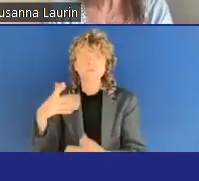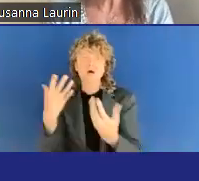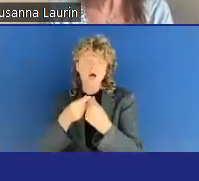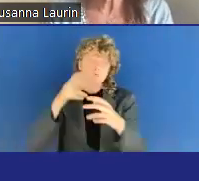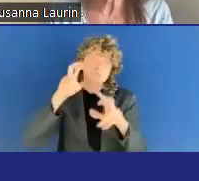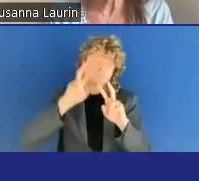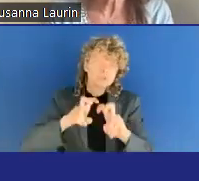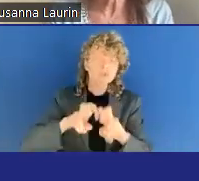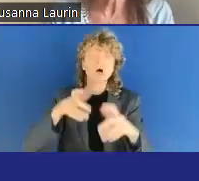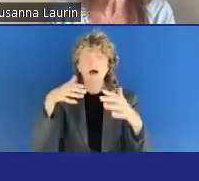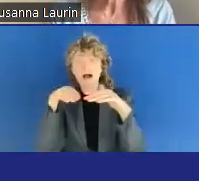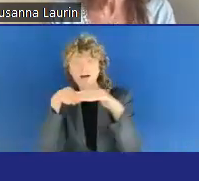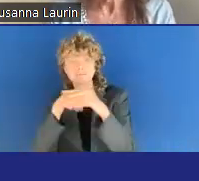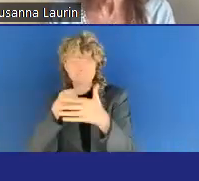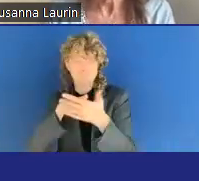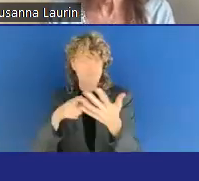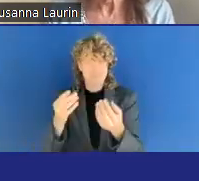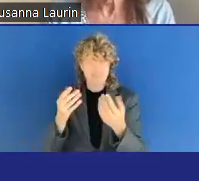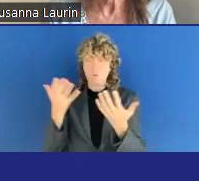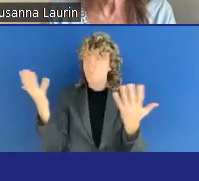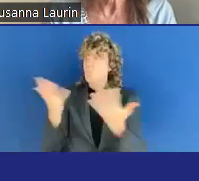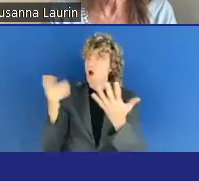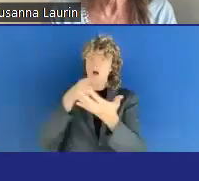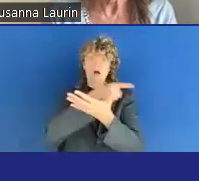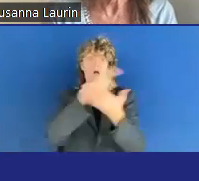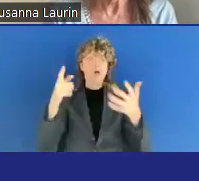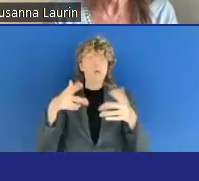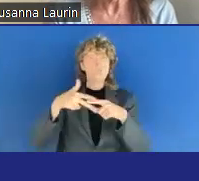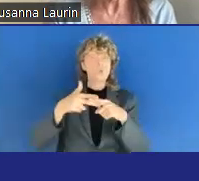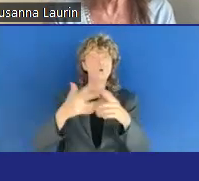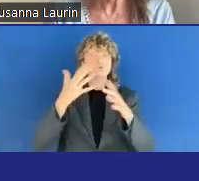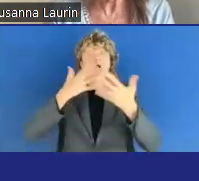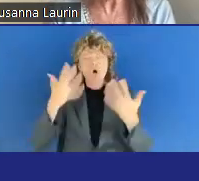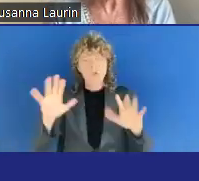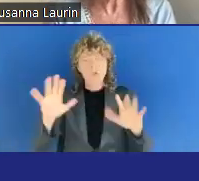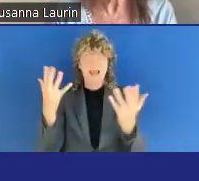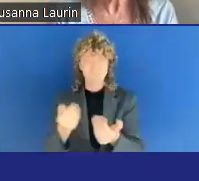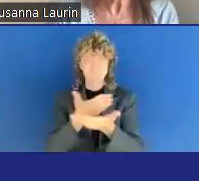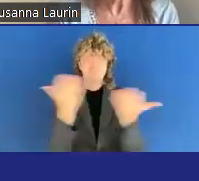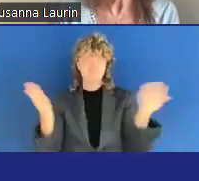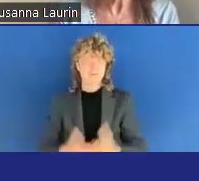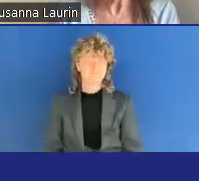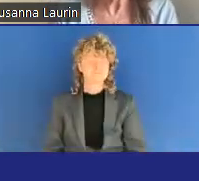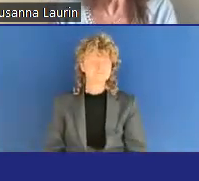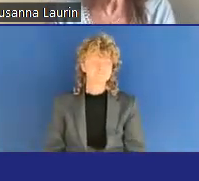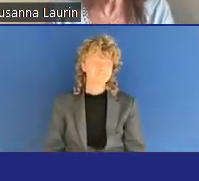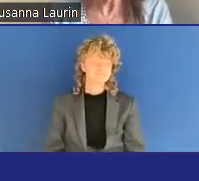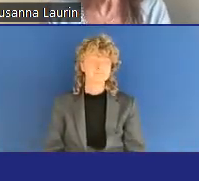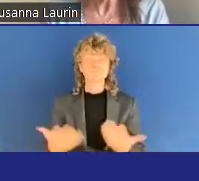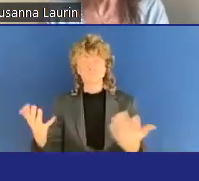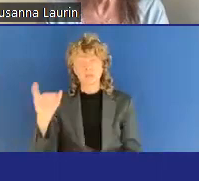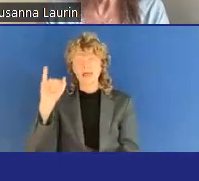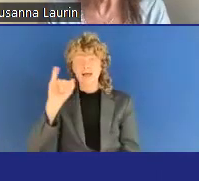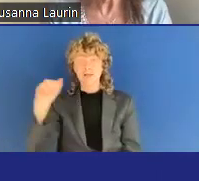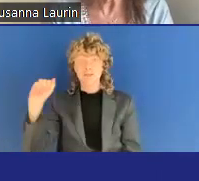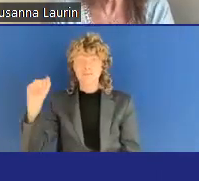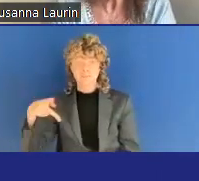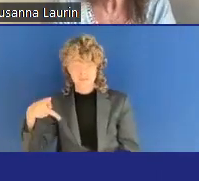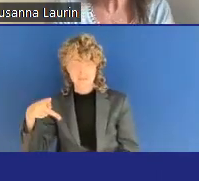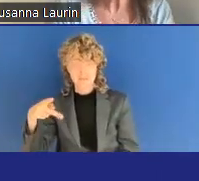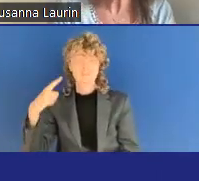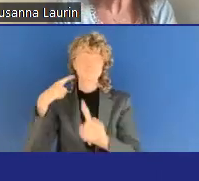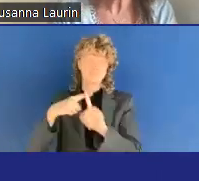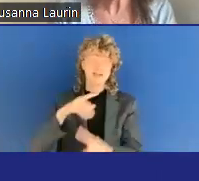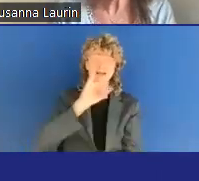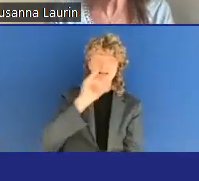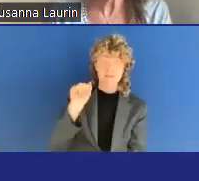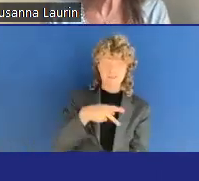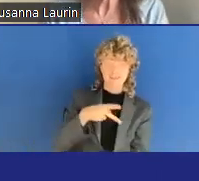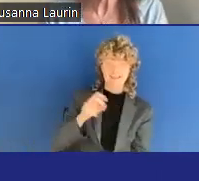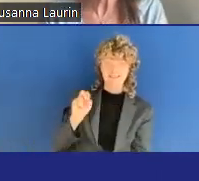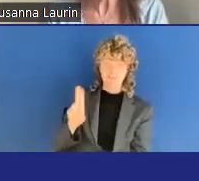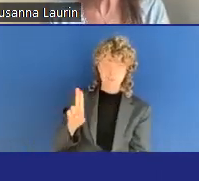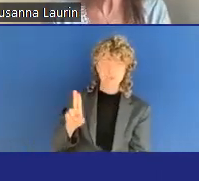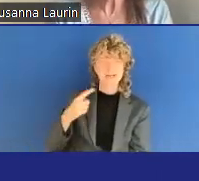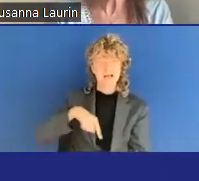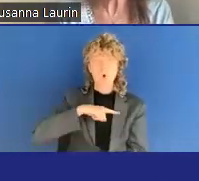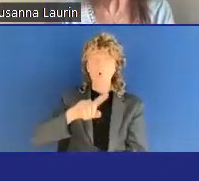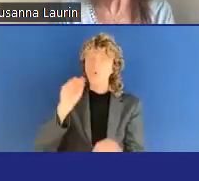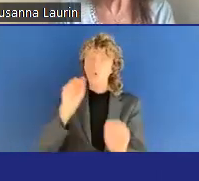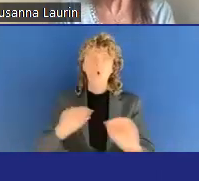session as well. And well IAAP, and IAAP EU specifically, we don't have the magic stick to do better research